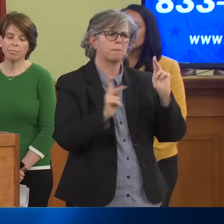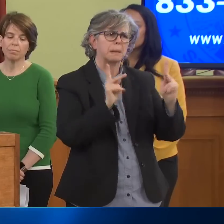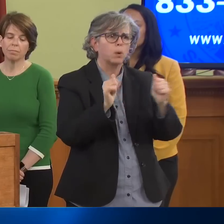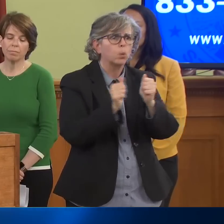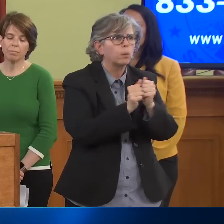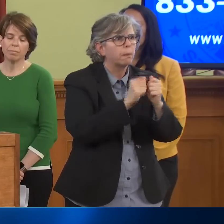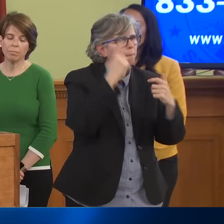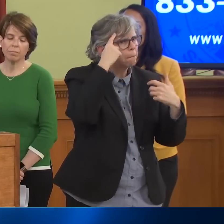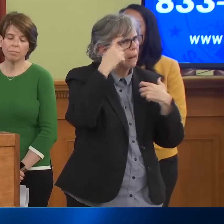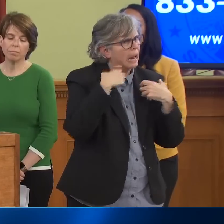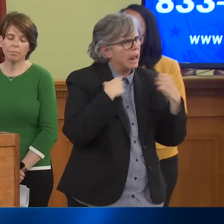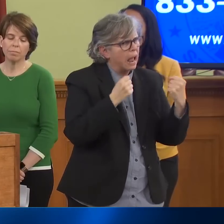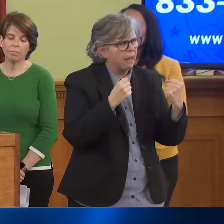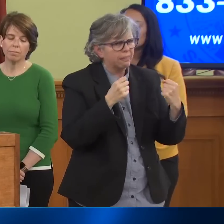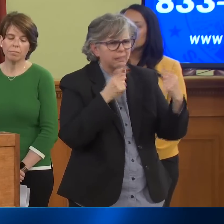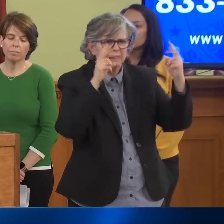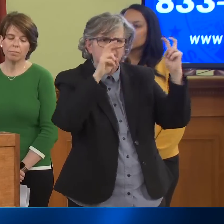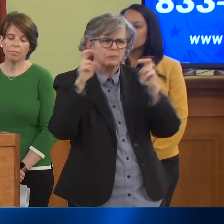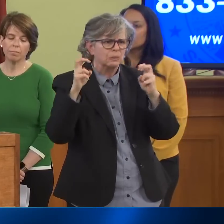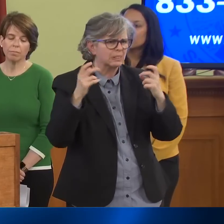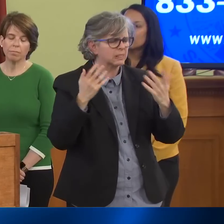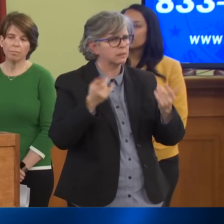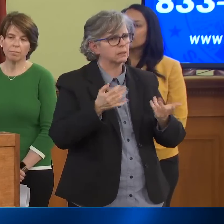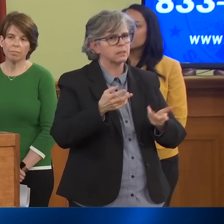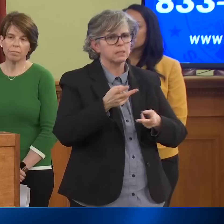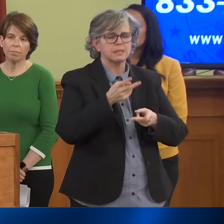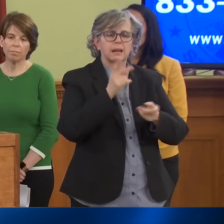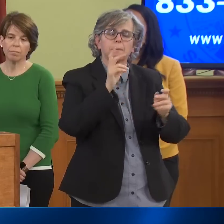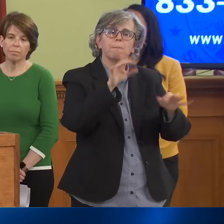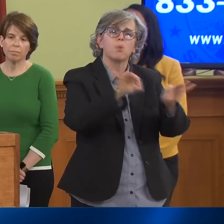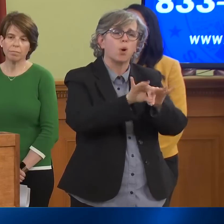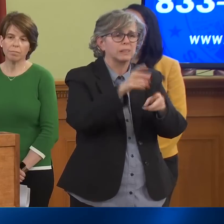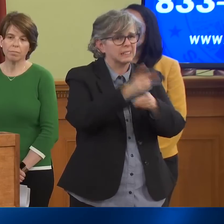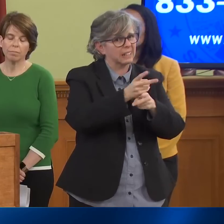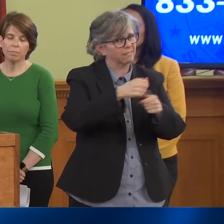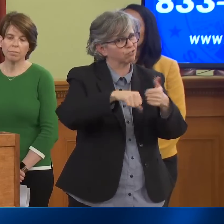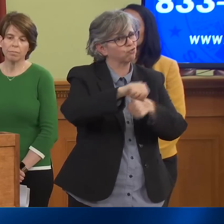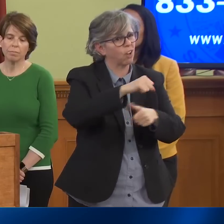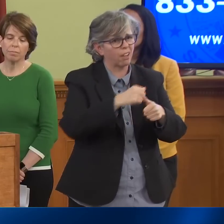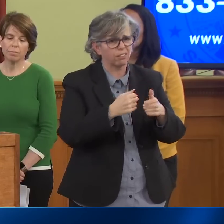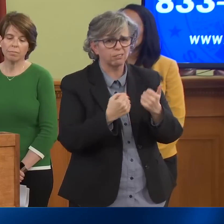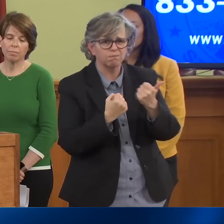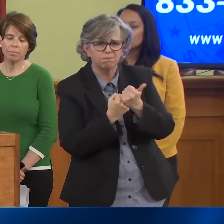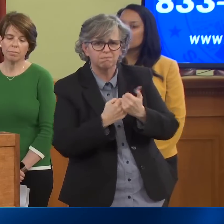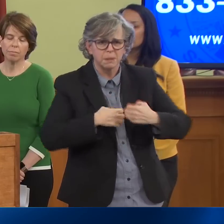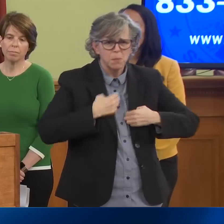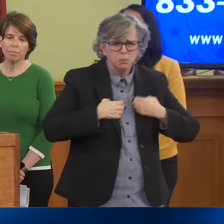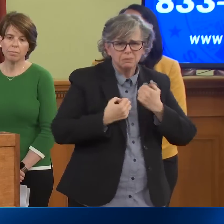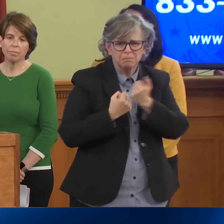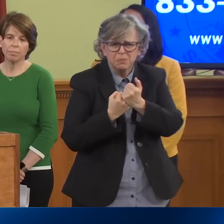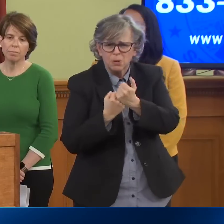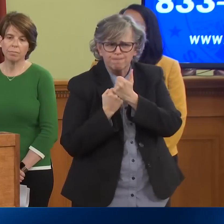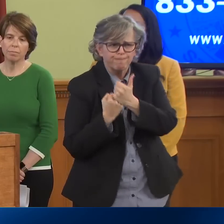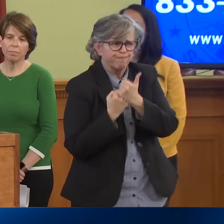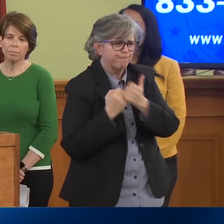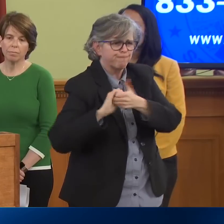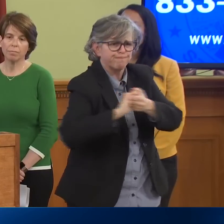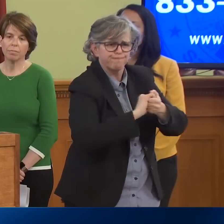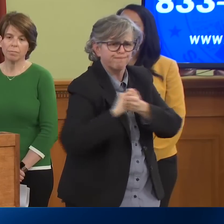THEY KNOW MENTAL HEALTH CHALLENGES GO UP AND THIS IS A DIFFICULT TIME FOR PEOPLE. AGAIN WE EMPHASIZED TO TAKE CARE OF EACH OTHER.